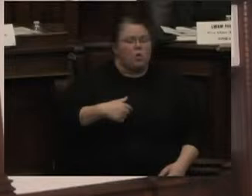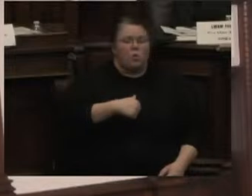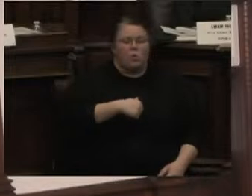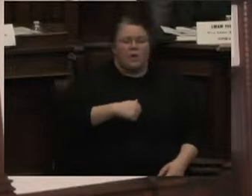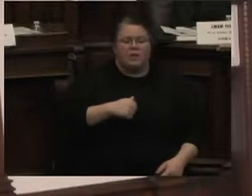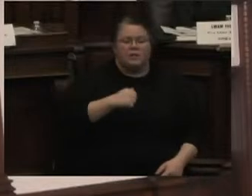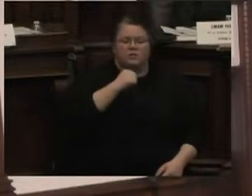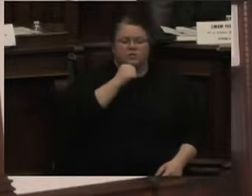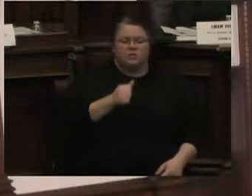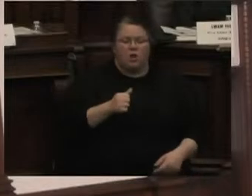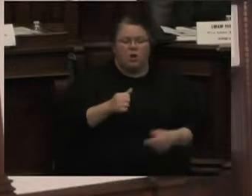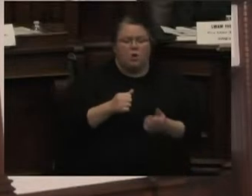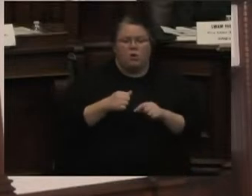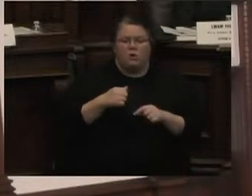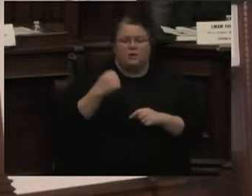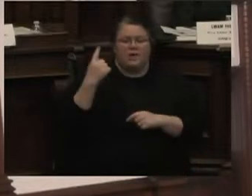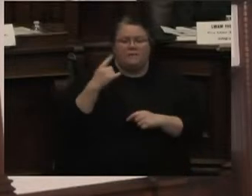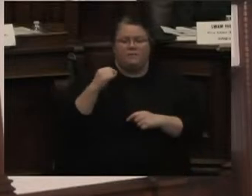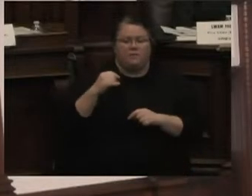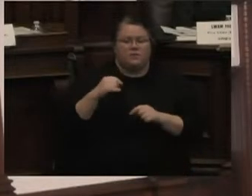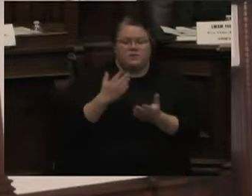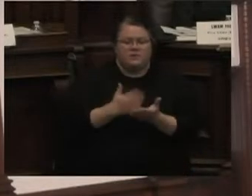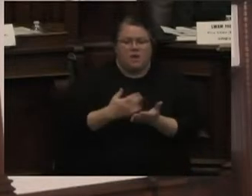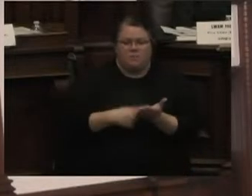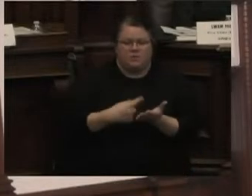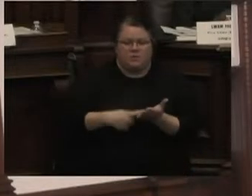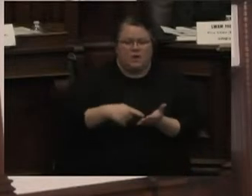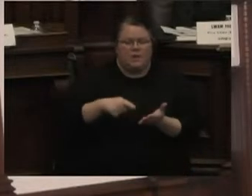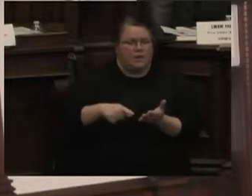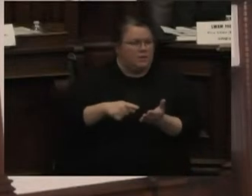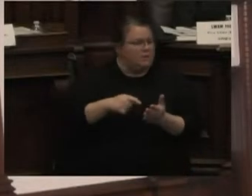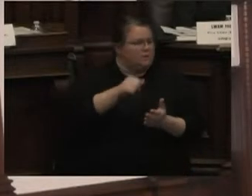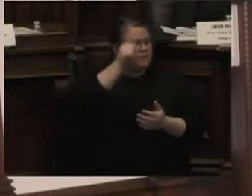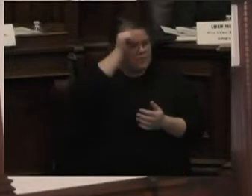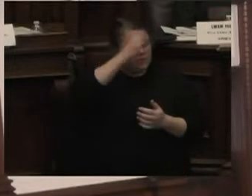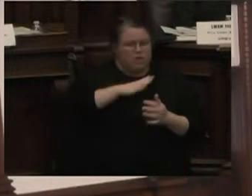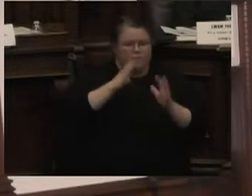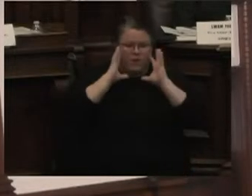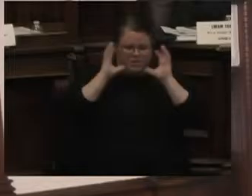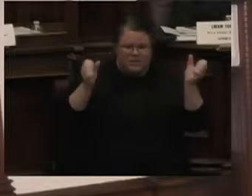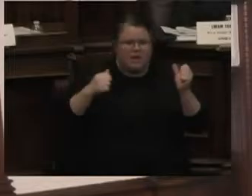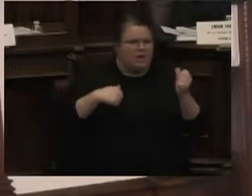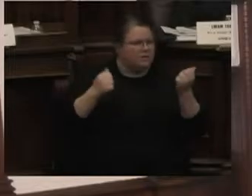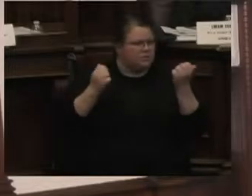can't. Seven. Excuse me. So all